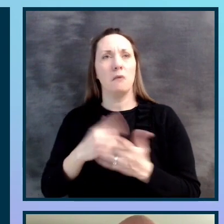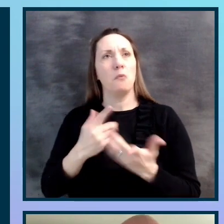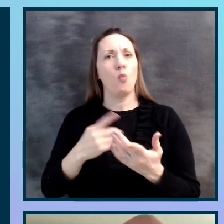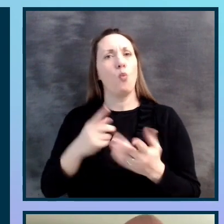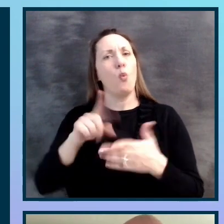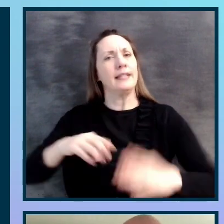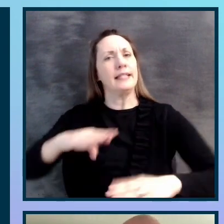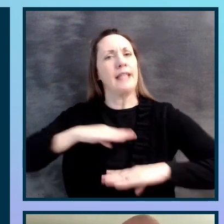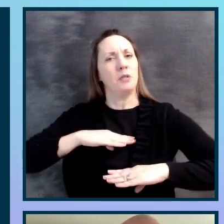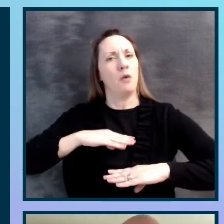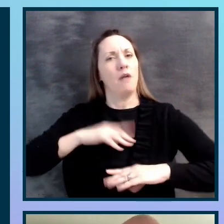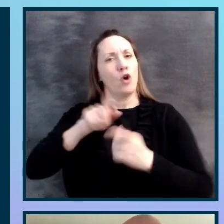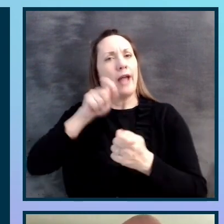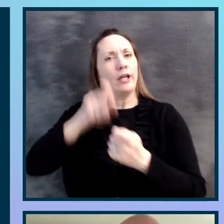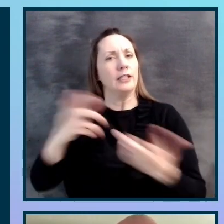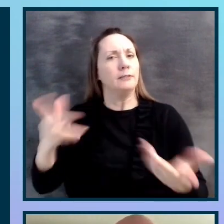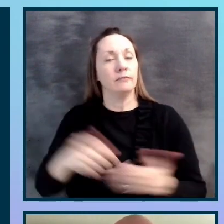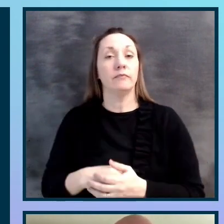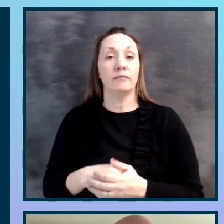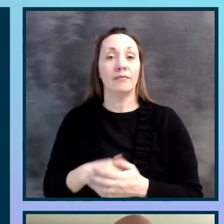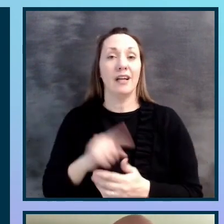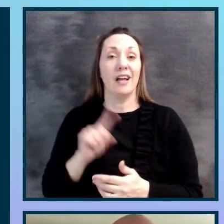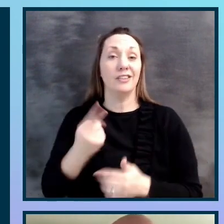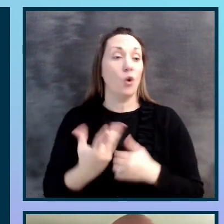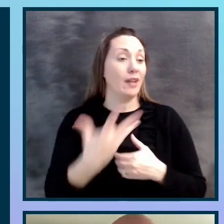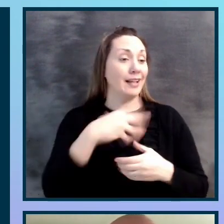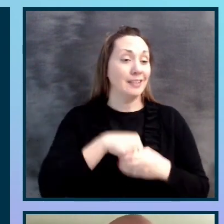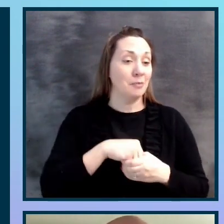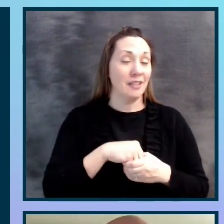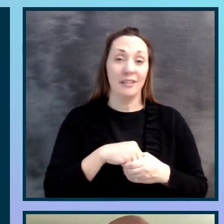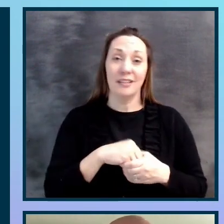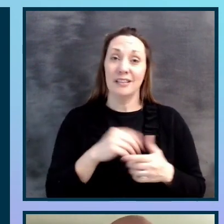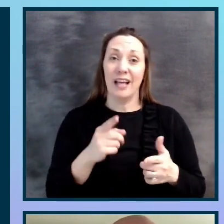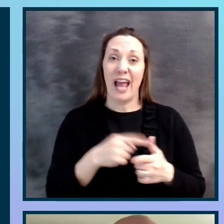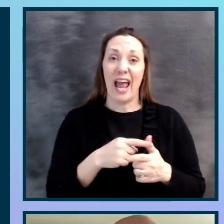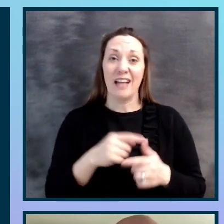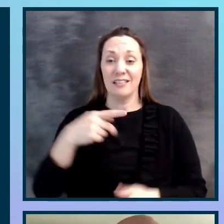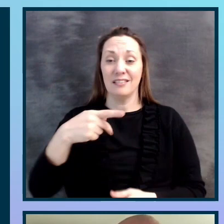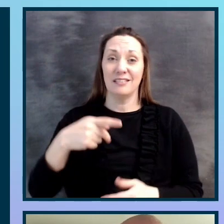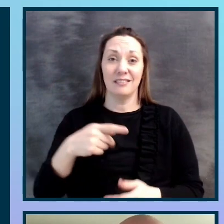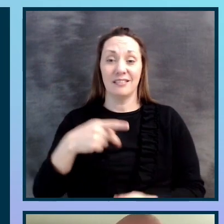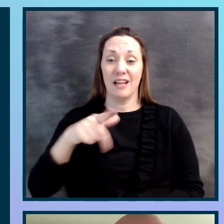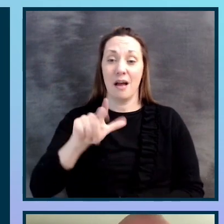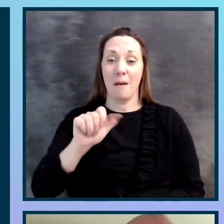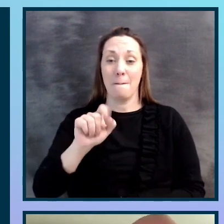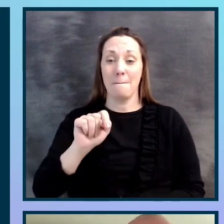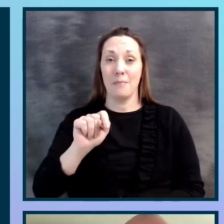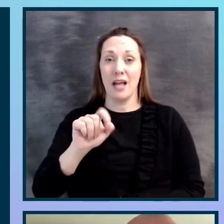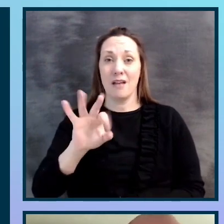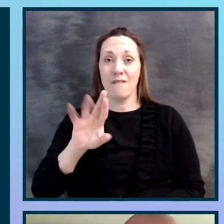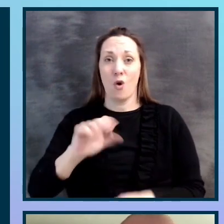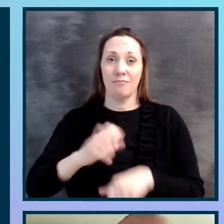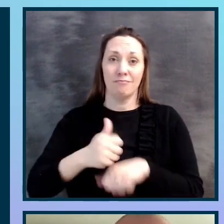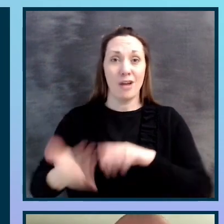And quant surveys are only as inclusive as first off as the quant platform they run on. So we ended up build... We looked at all of them.